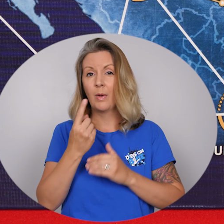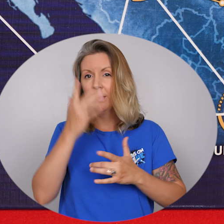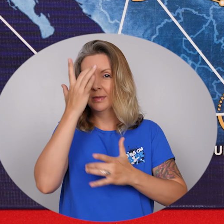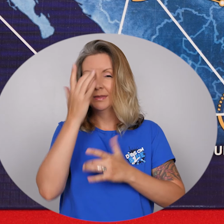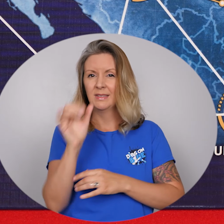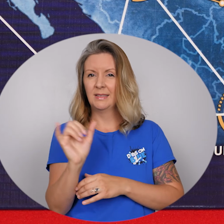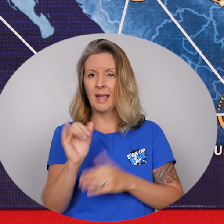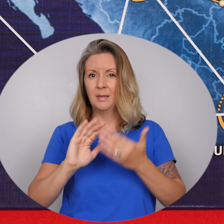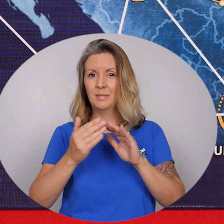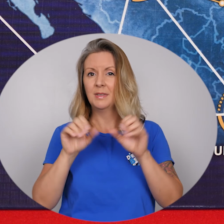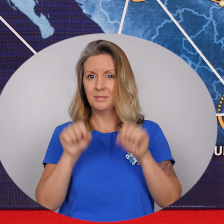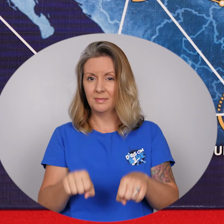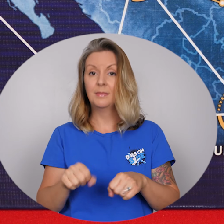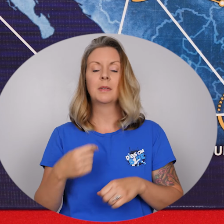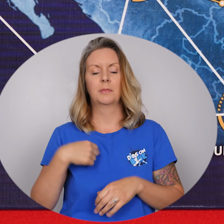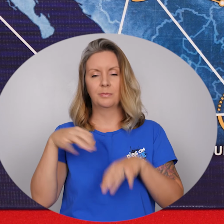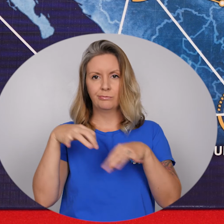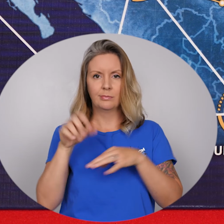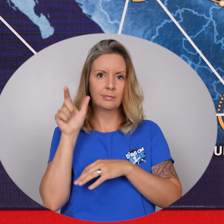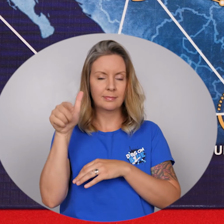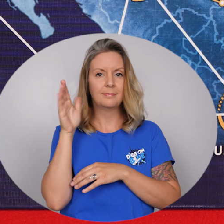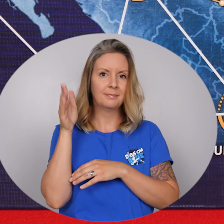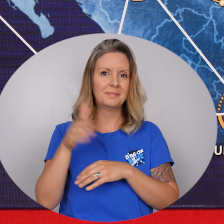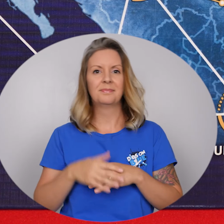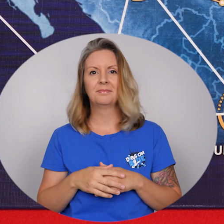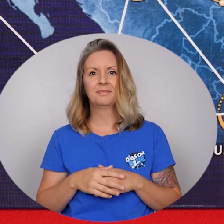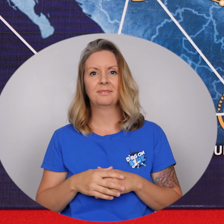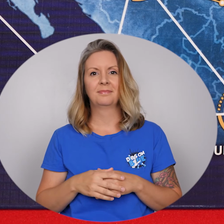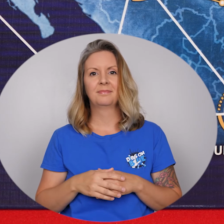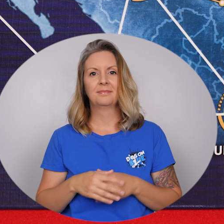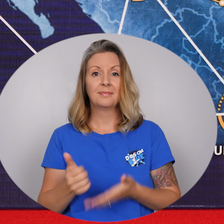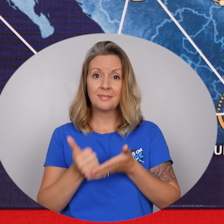color may end up in the same space, and we’ll see how that can happen a little bit later.